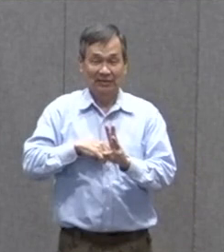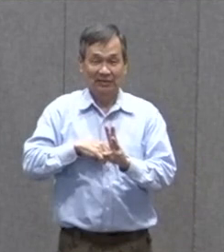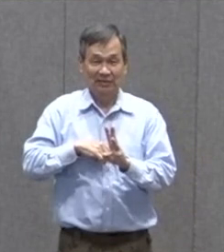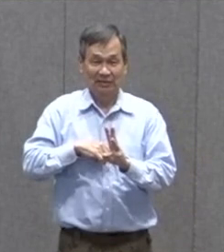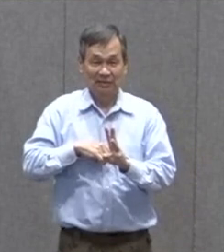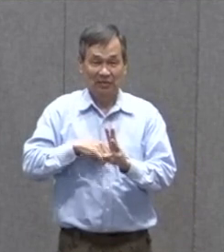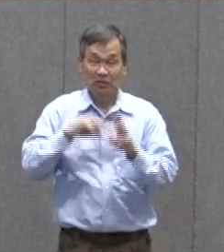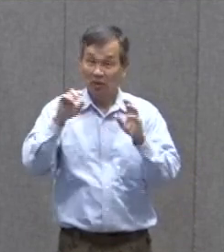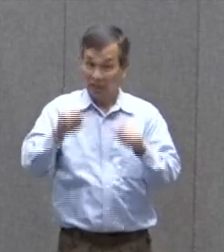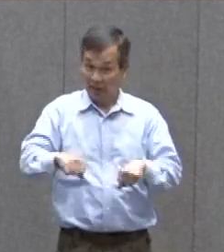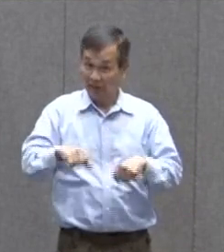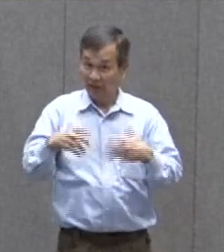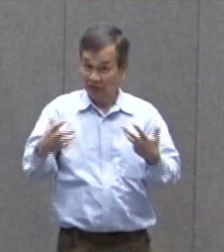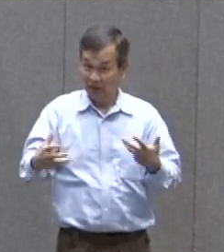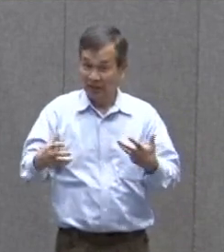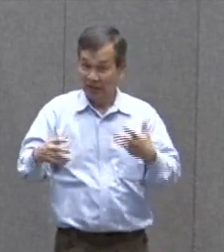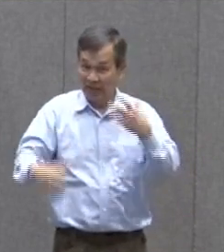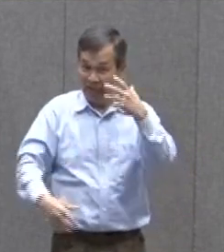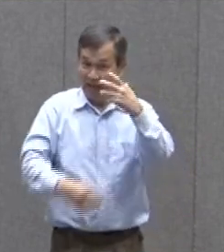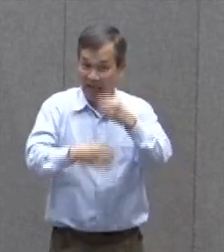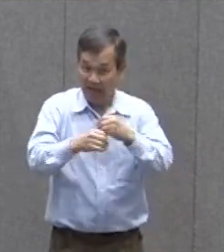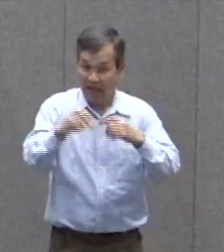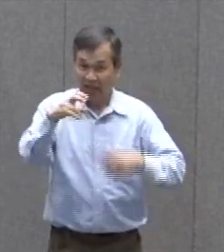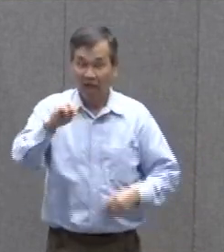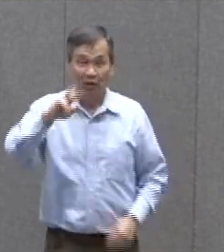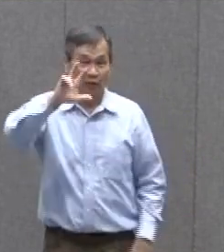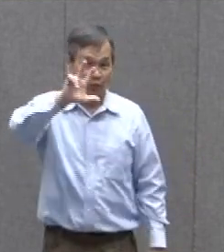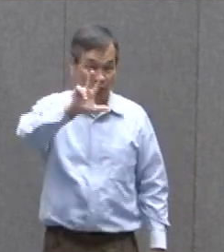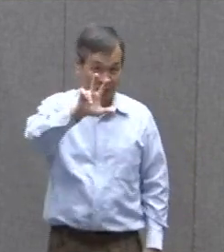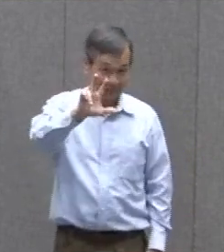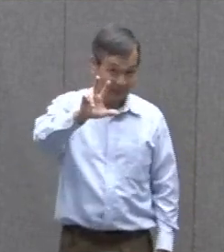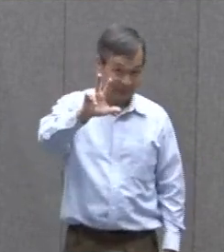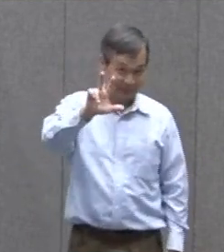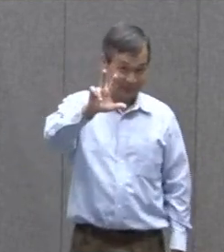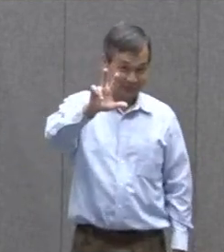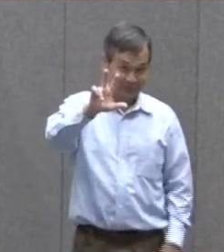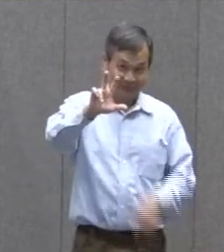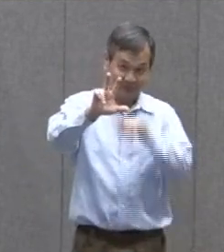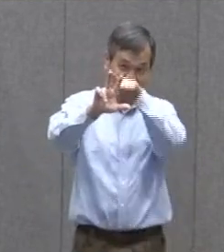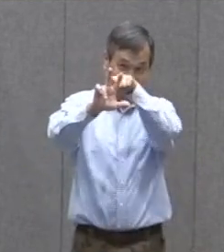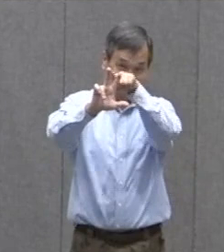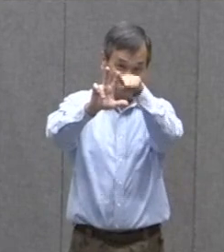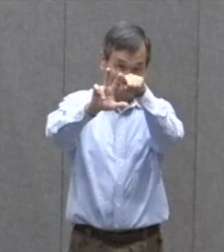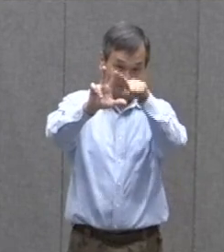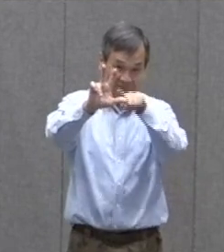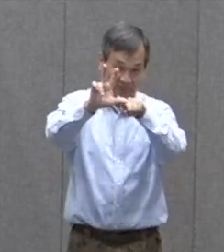So let me add on. I started with three and I'm going to count on,